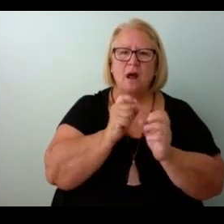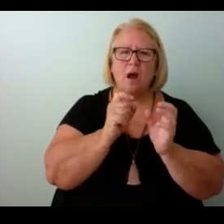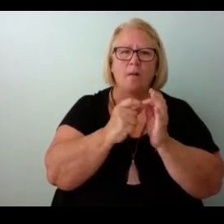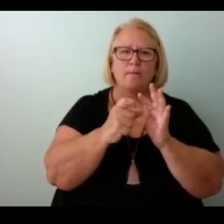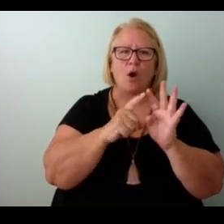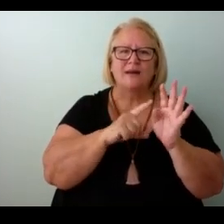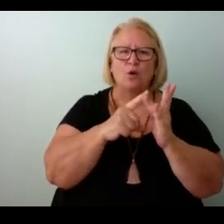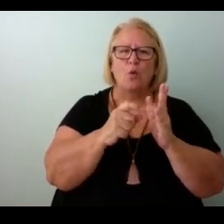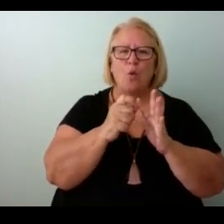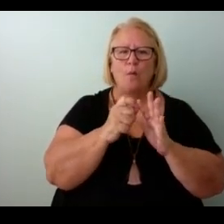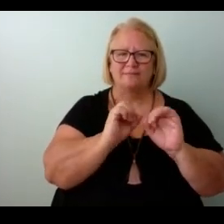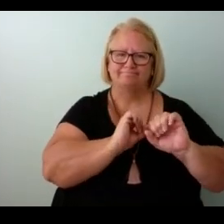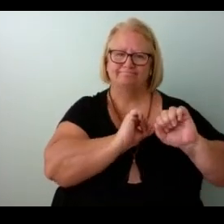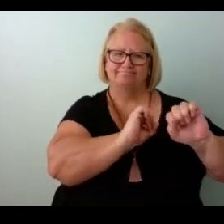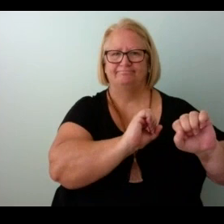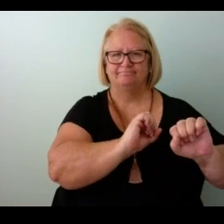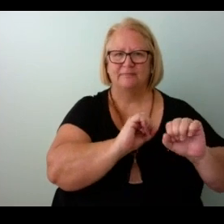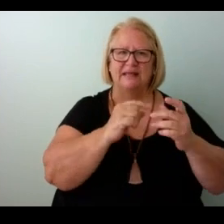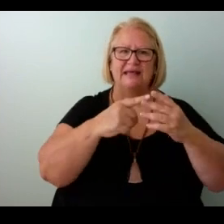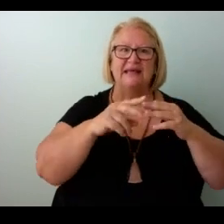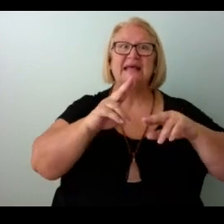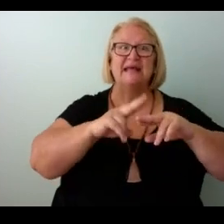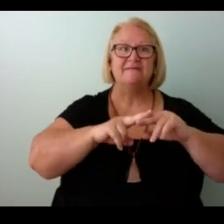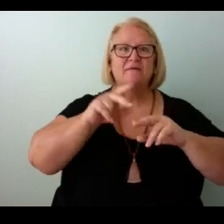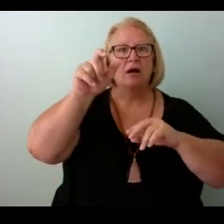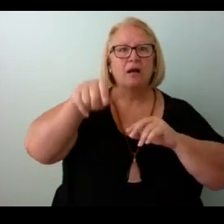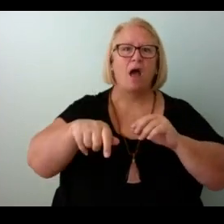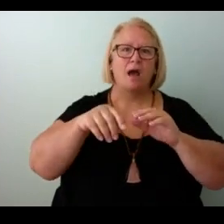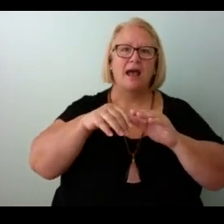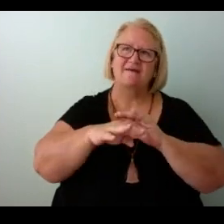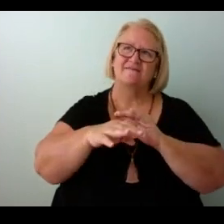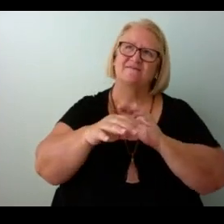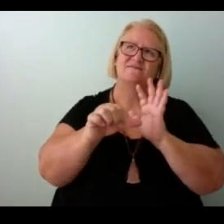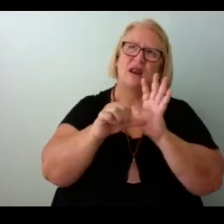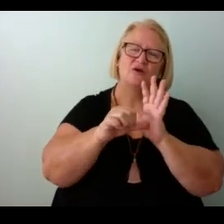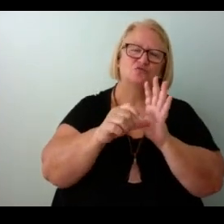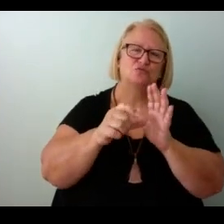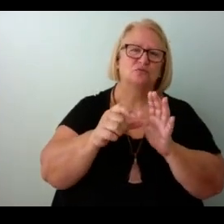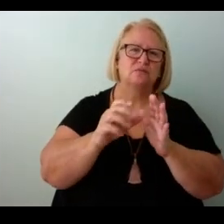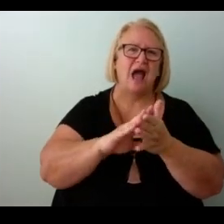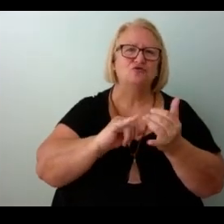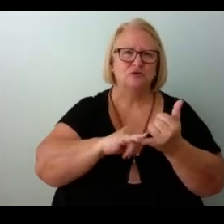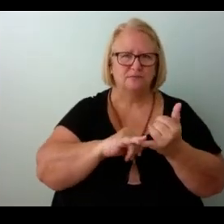when a client is in financial hardship and what support could be offered but there's